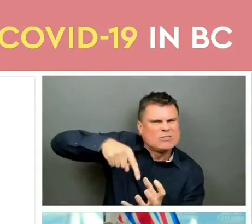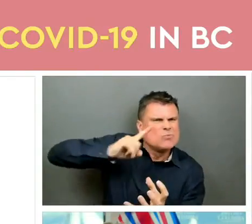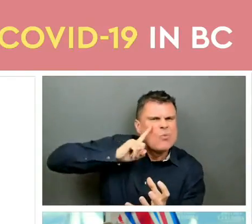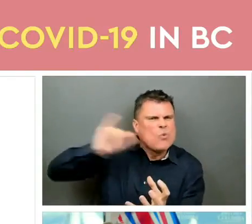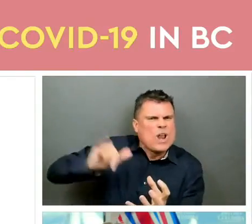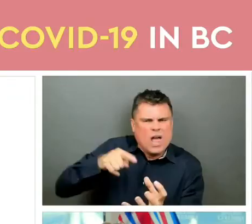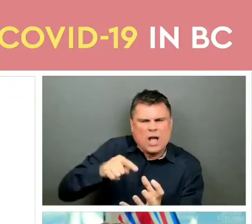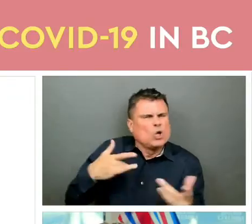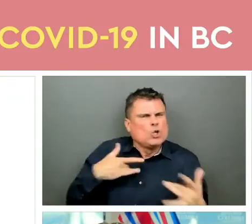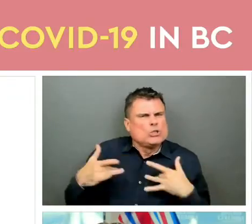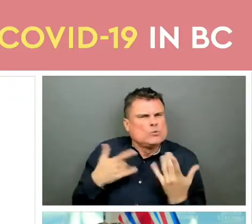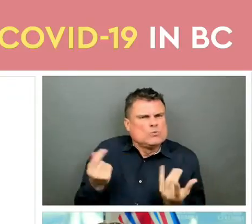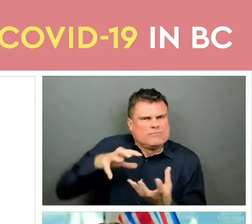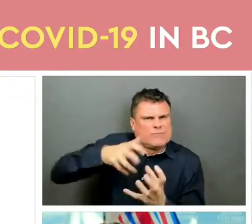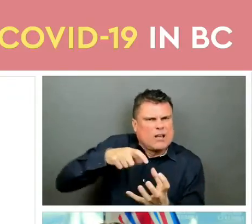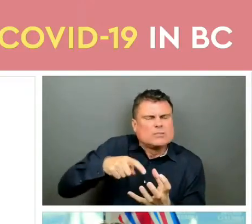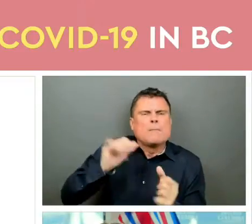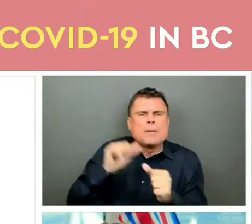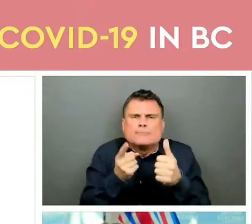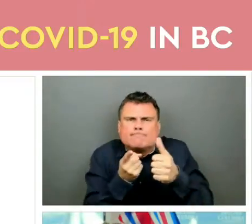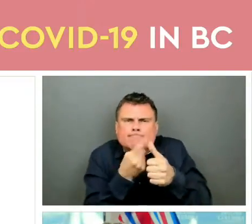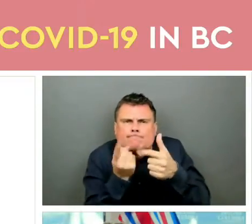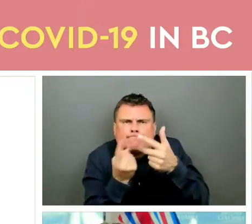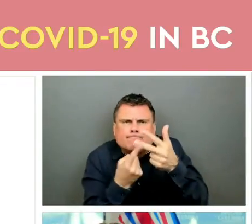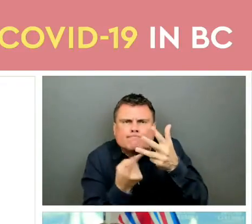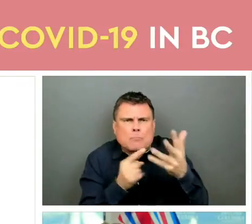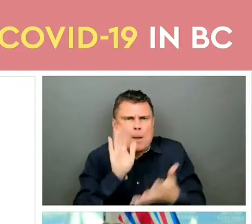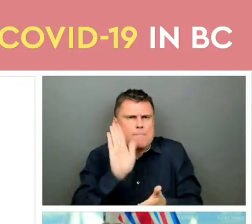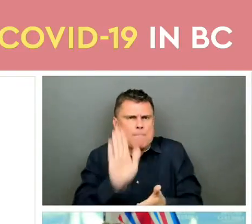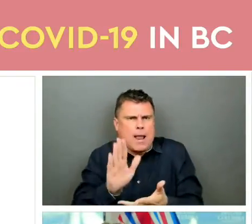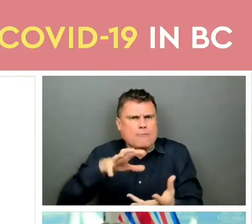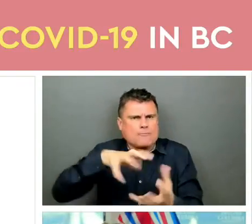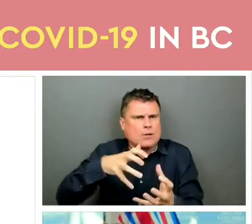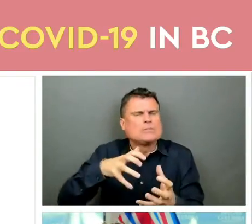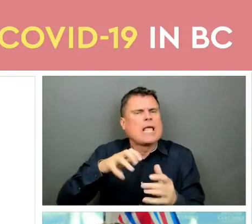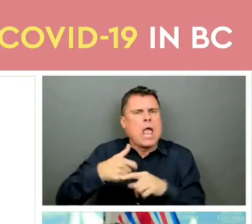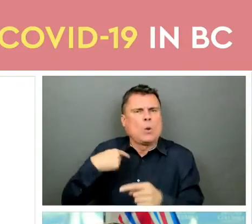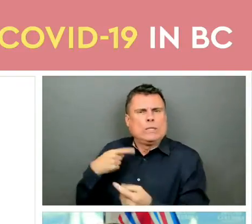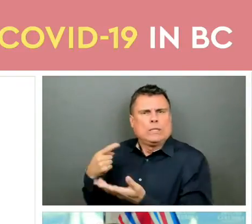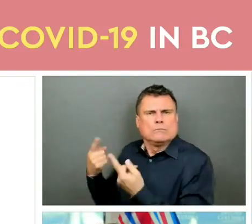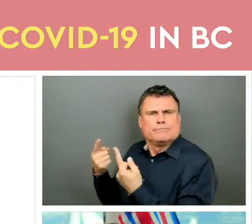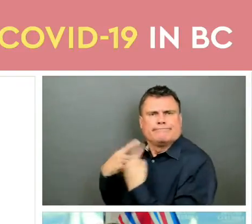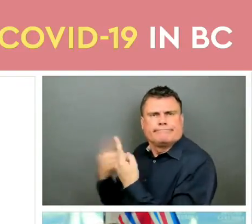to use and how does that allow us to talk to other countries around the world about